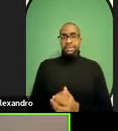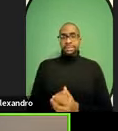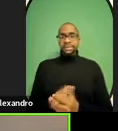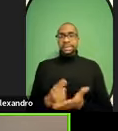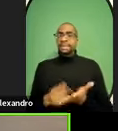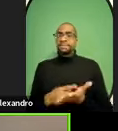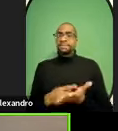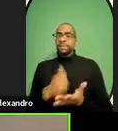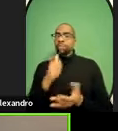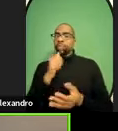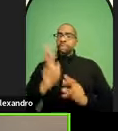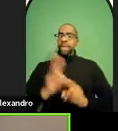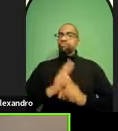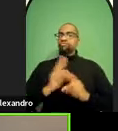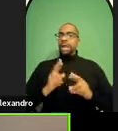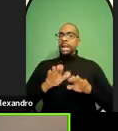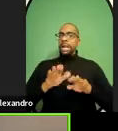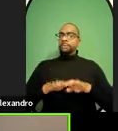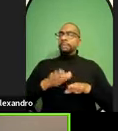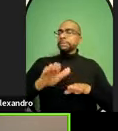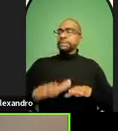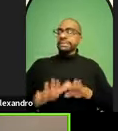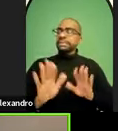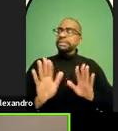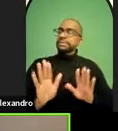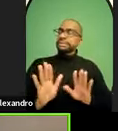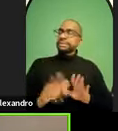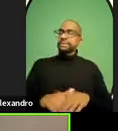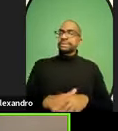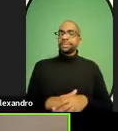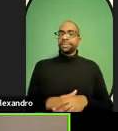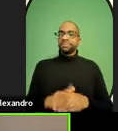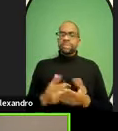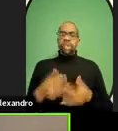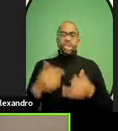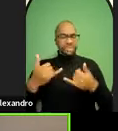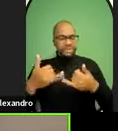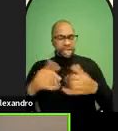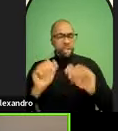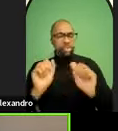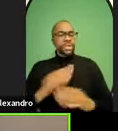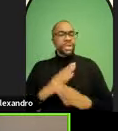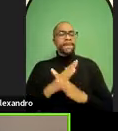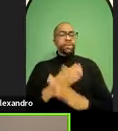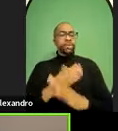that there are moments that. we're not ready to make a full stack we're not ready to make a full step right out right off the bat.